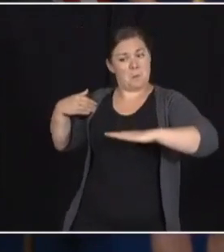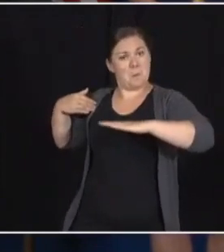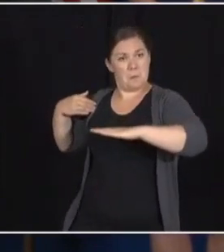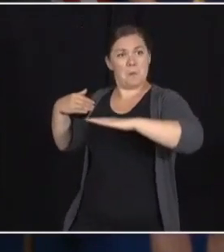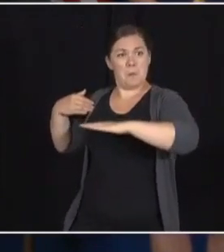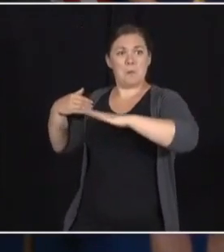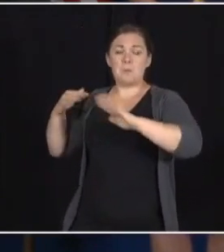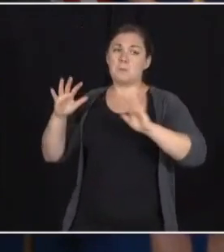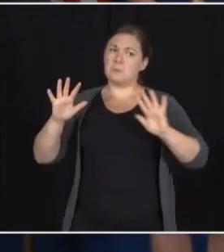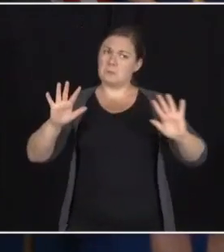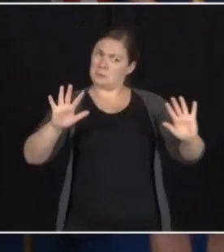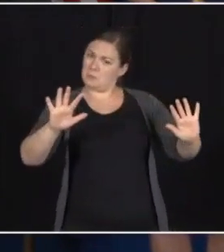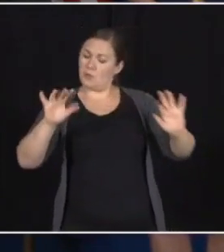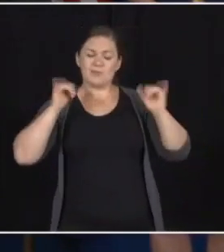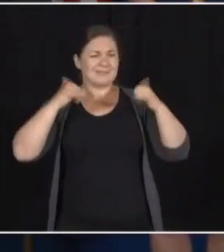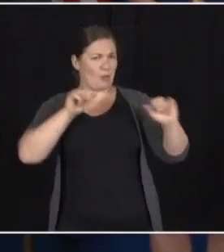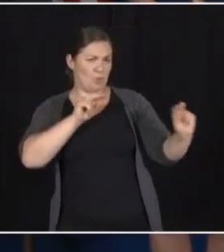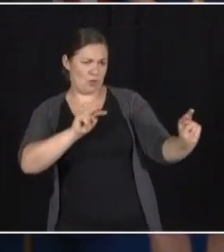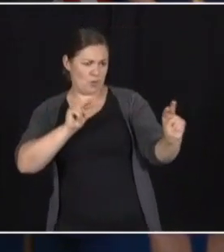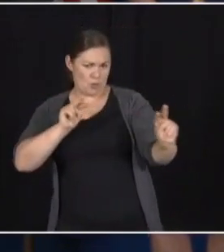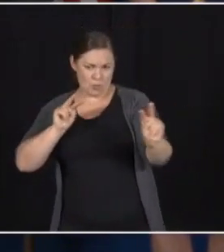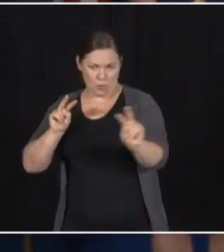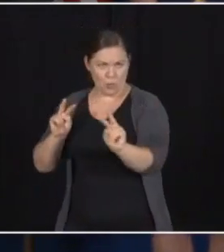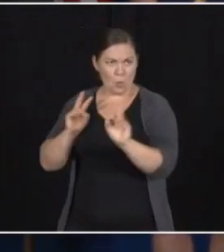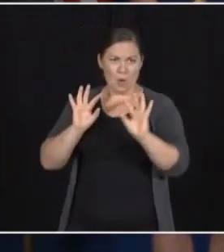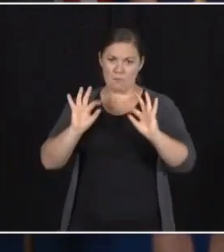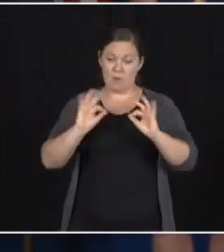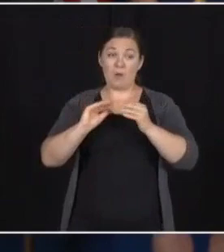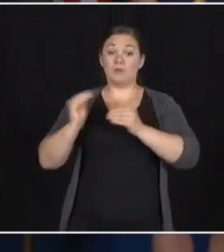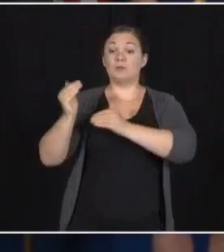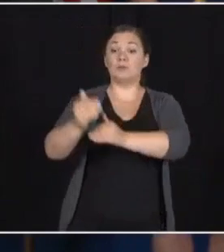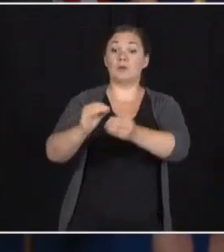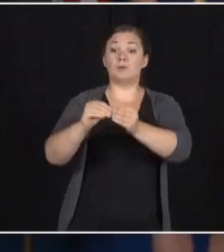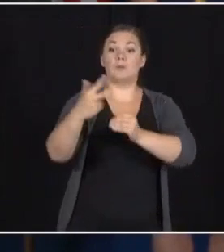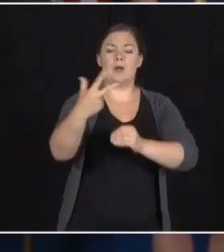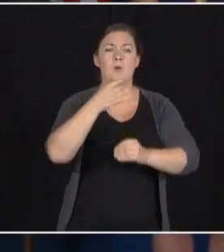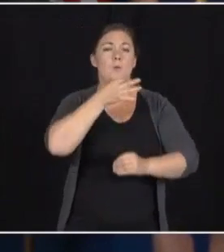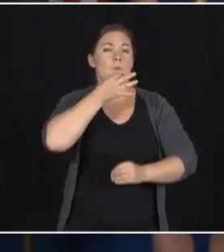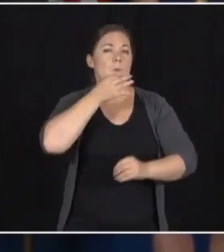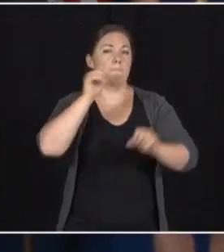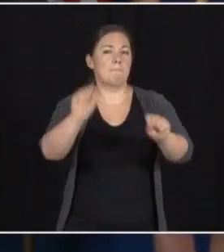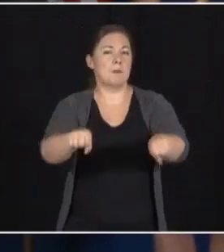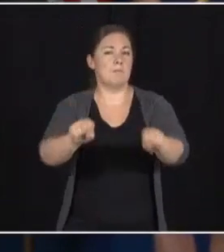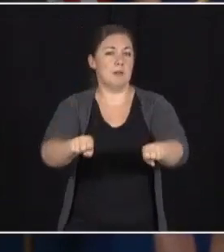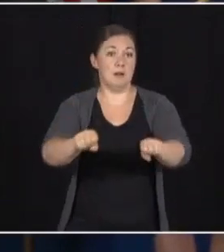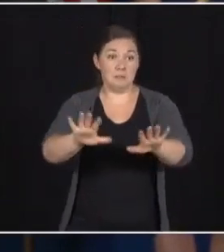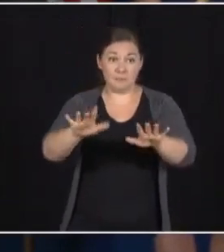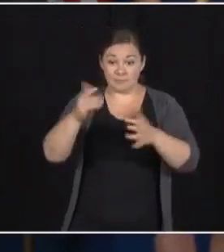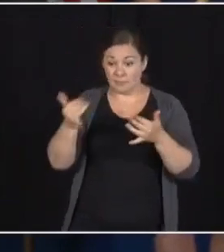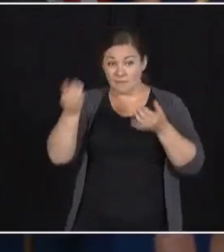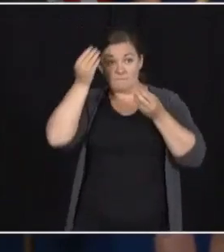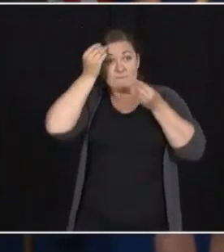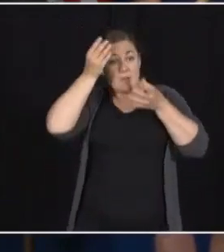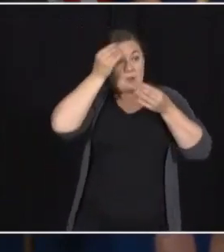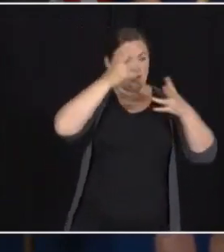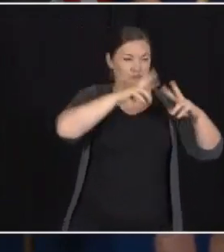We had 154 cases from yesterday. The numbers have been quite low, relatively speaking. And so it is something we are looking to move